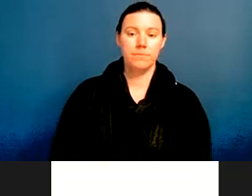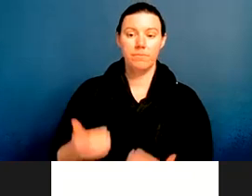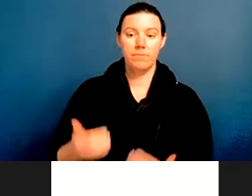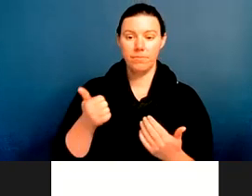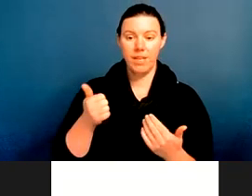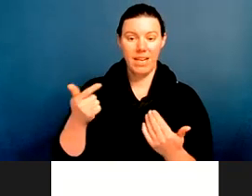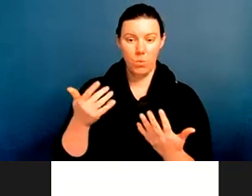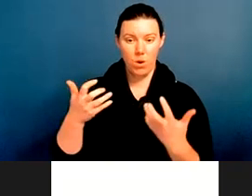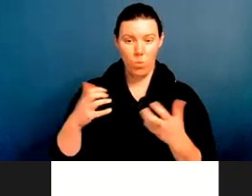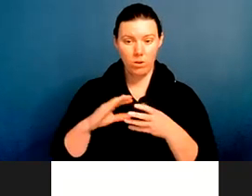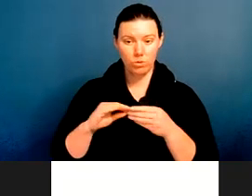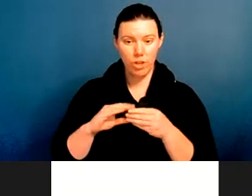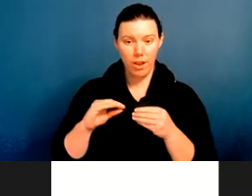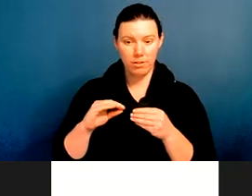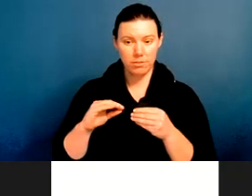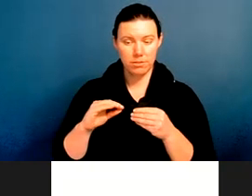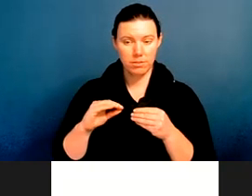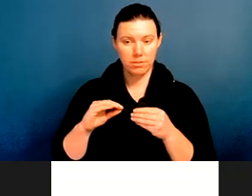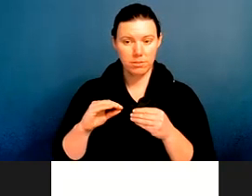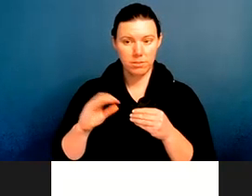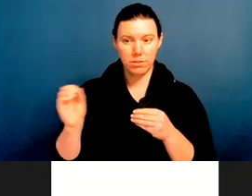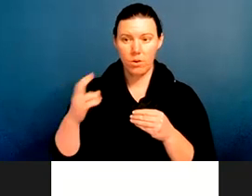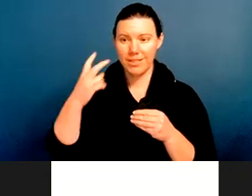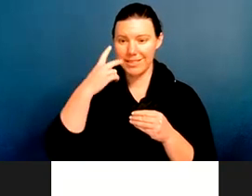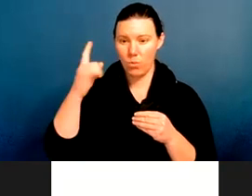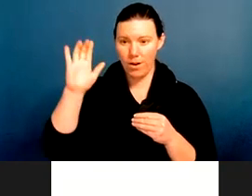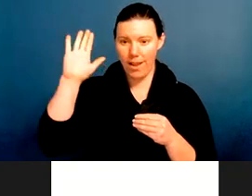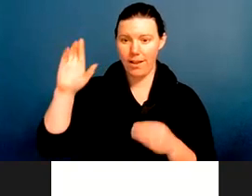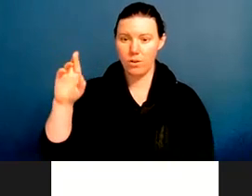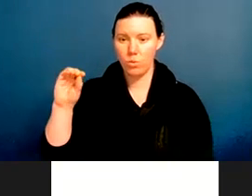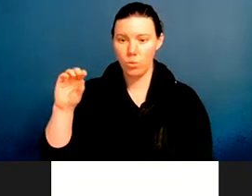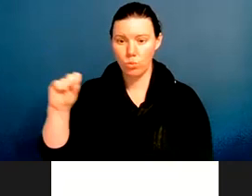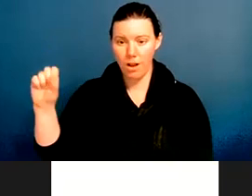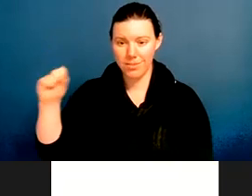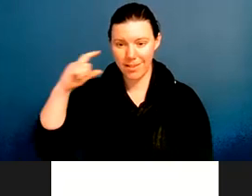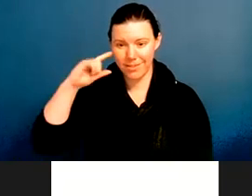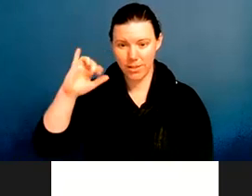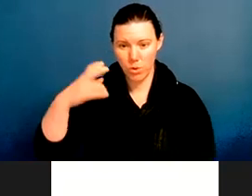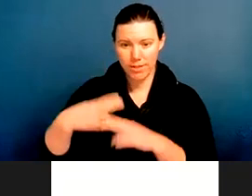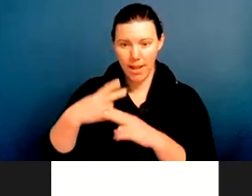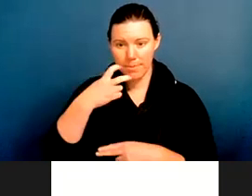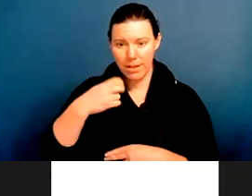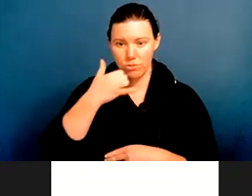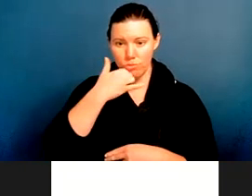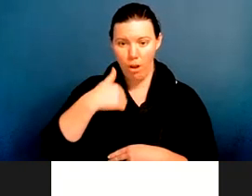[Dan] Ross, we got a hand up. I'm gonna go with Ross. I believe that's how you pronounce your name, correct me if I'm wrong, sir.